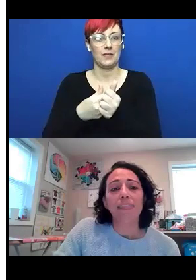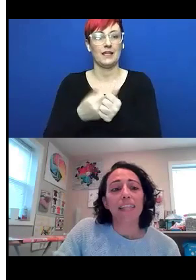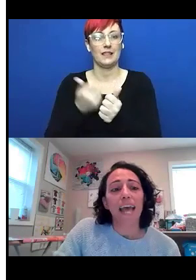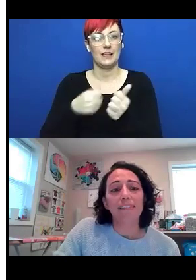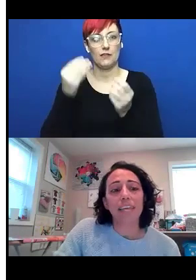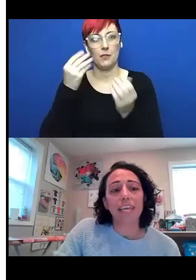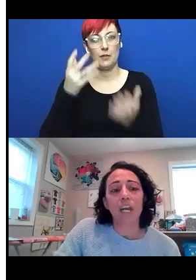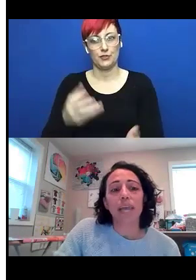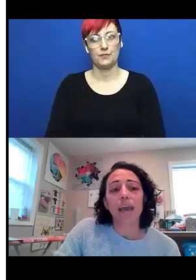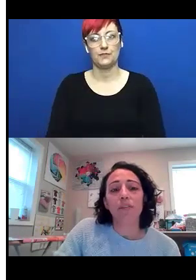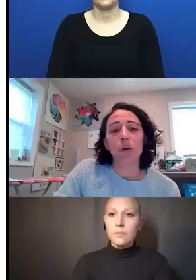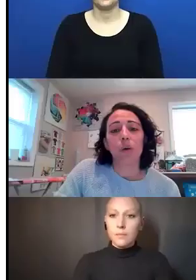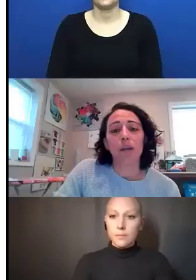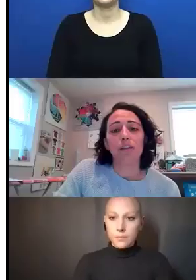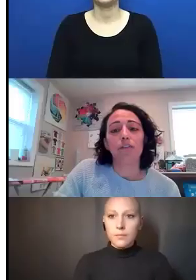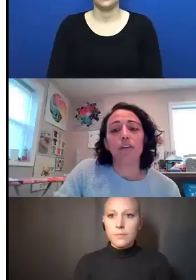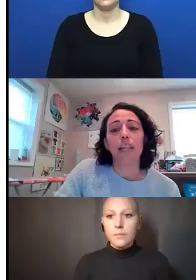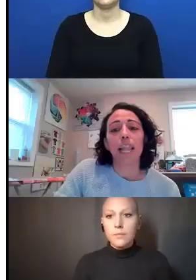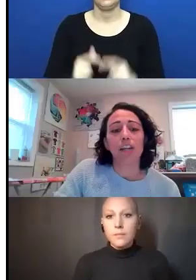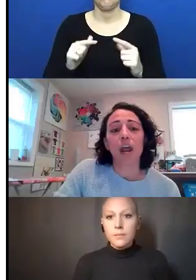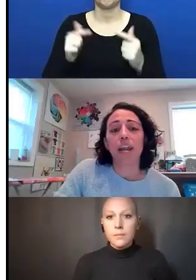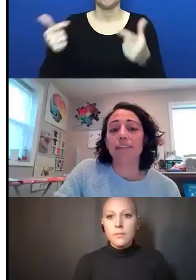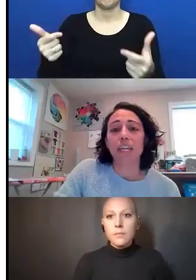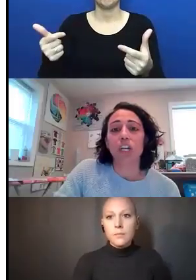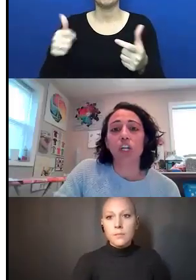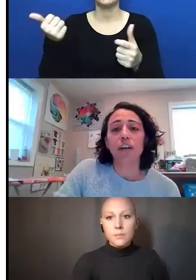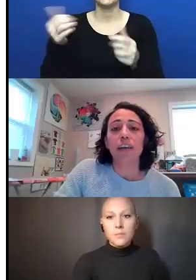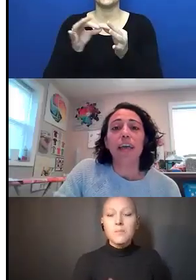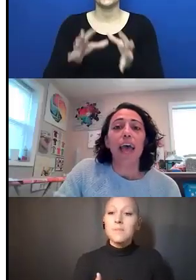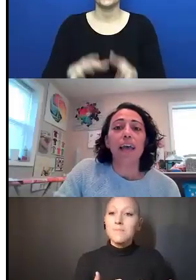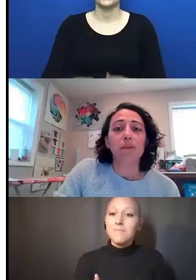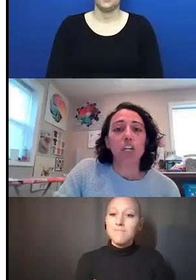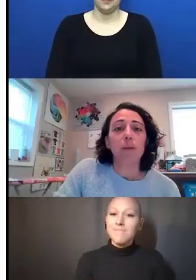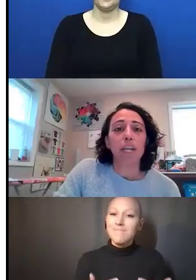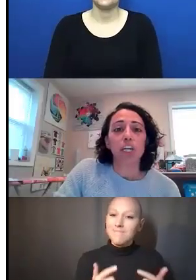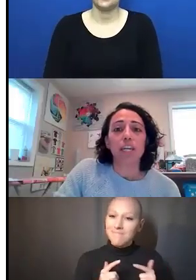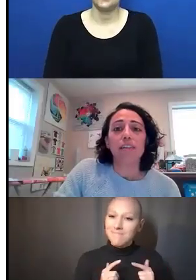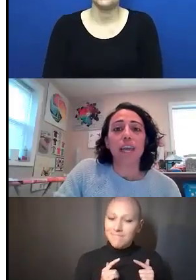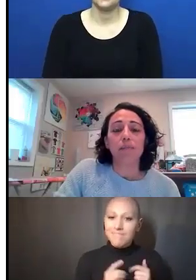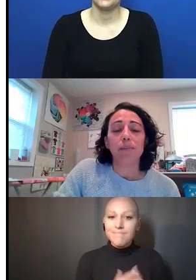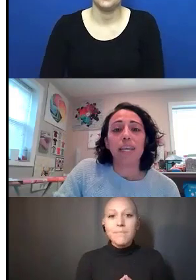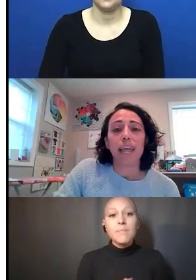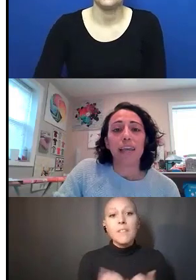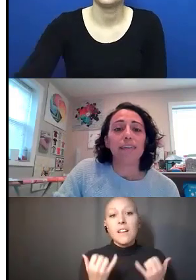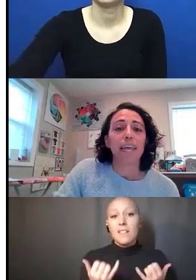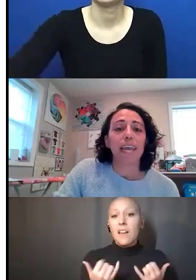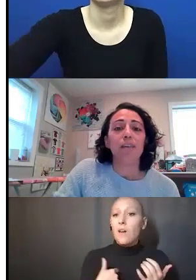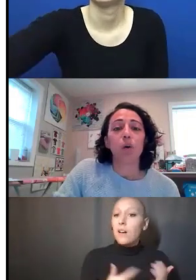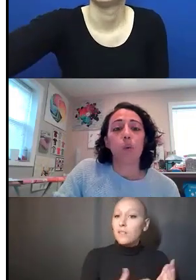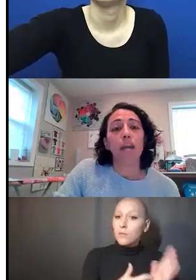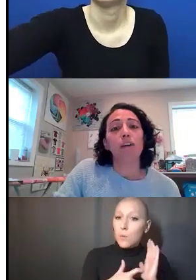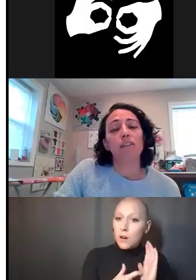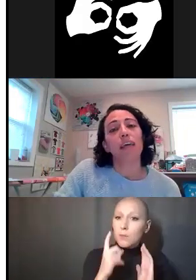And then lastly, here we have the requirement for electronic signature. As Michelle mentioned, the updated NDAA requires